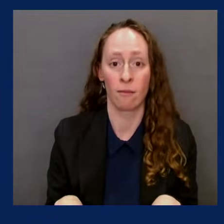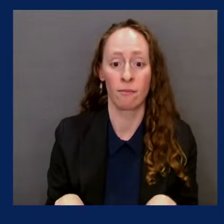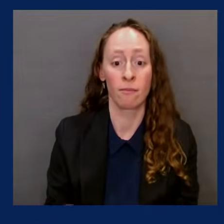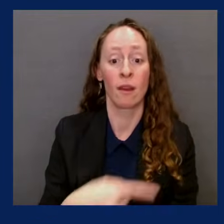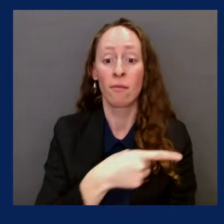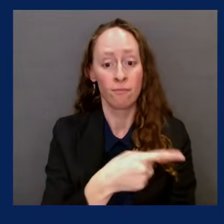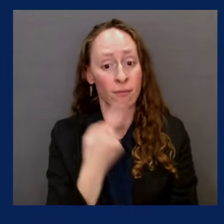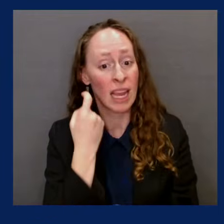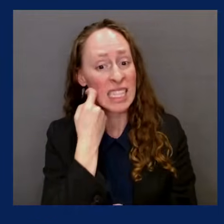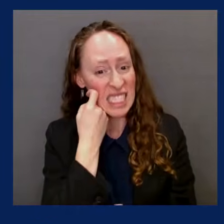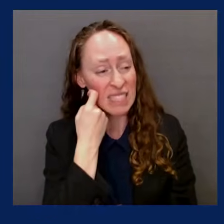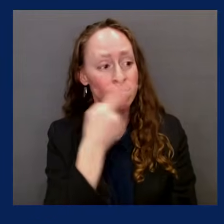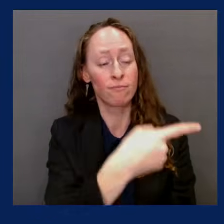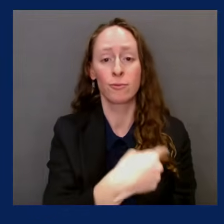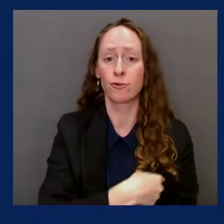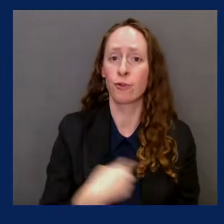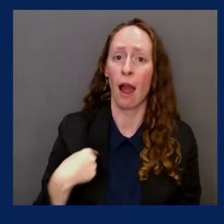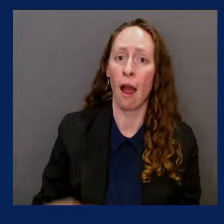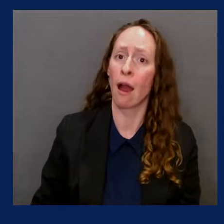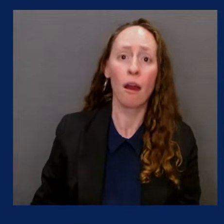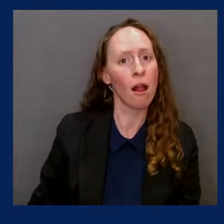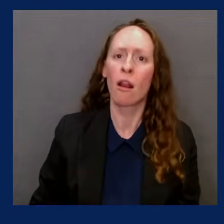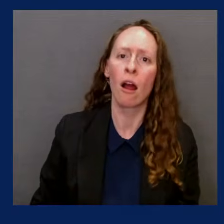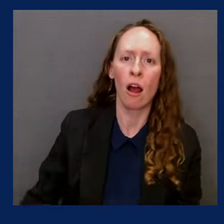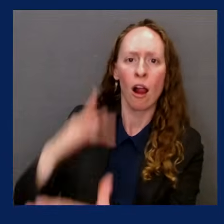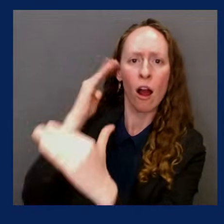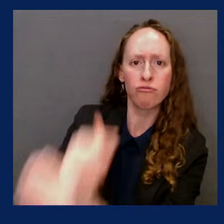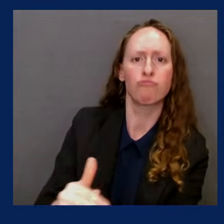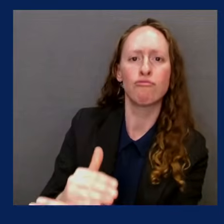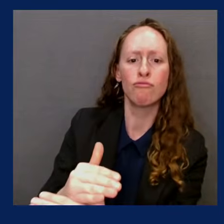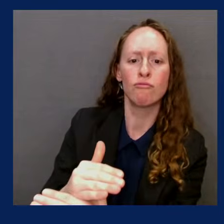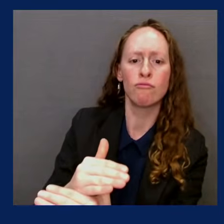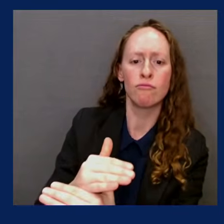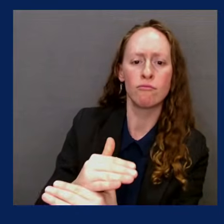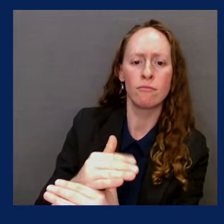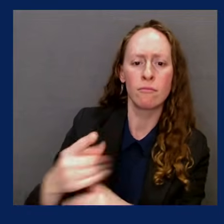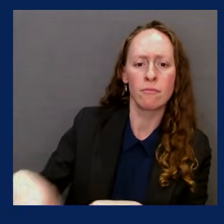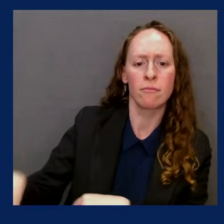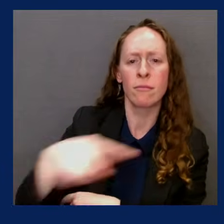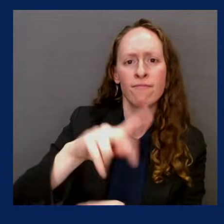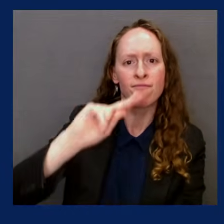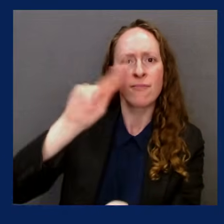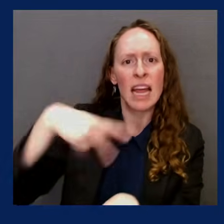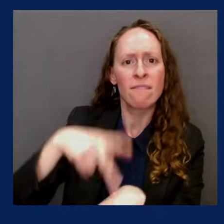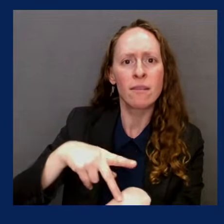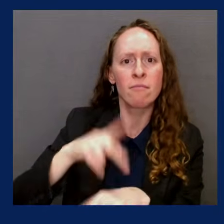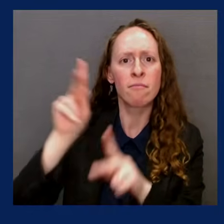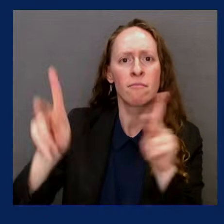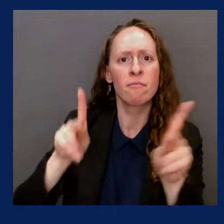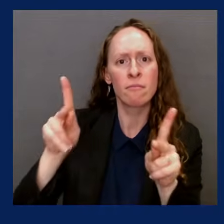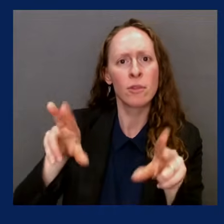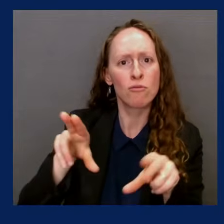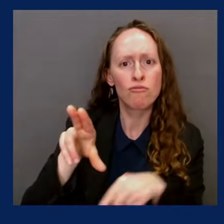their own exclusive economic zone in the South China Sea. I want to be clear -- I want to be very clear: